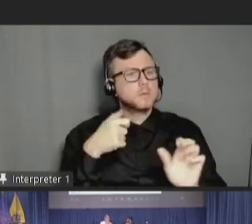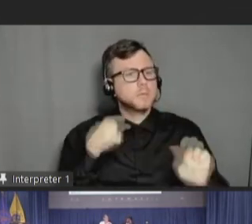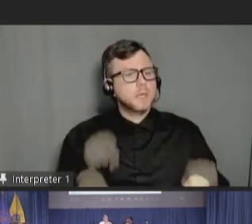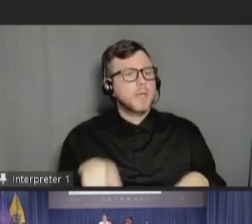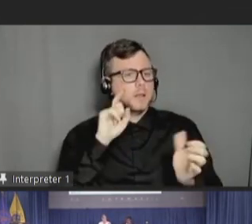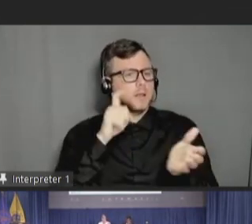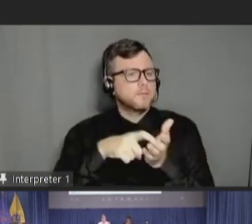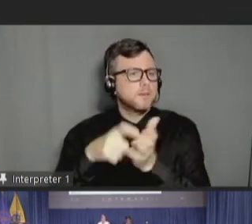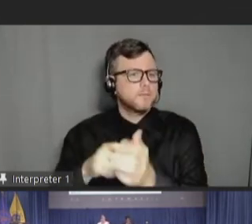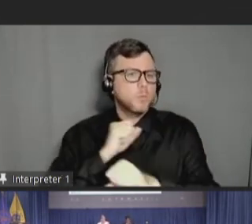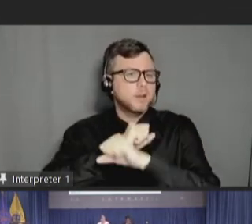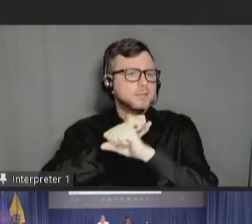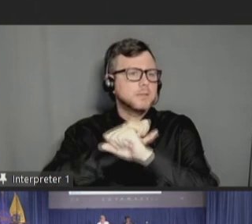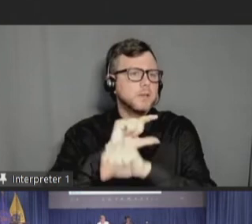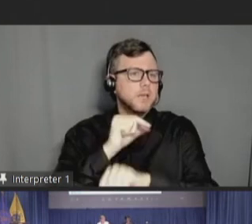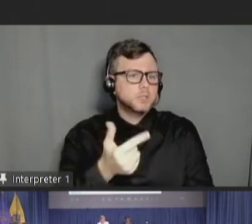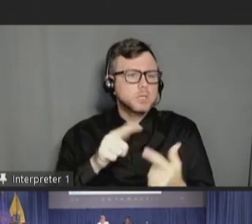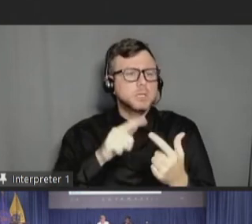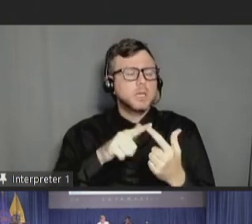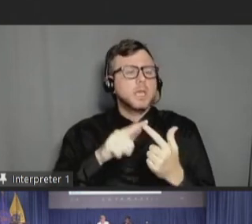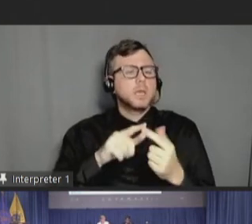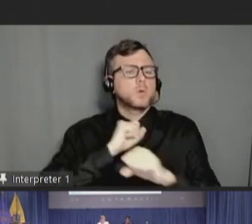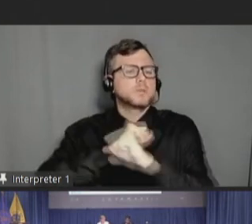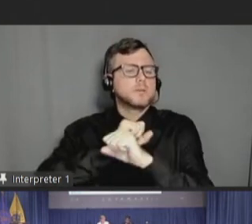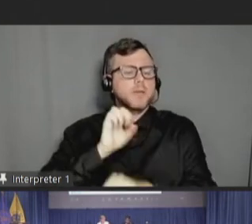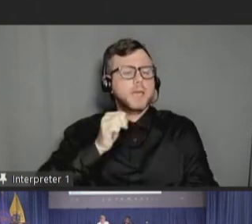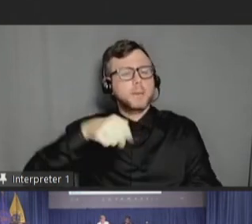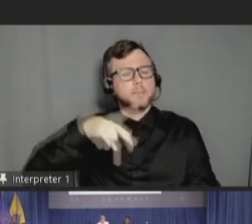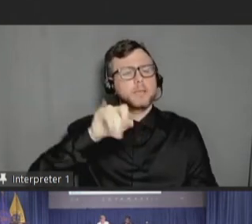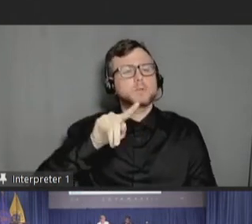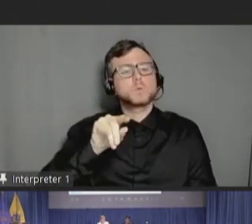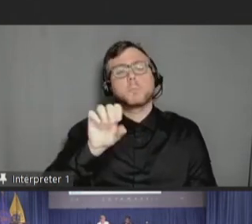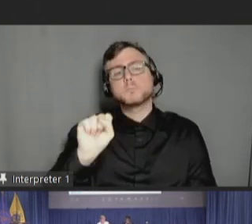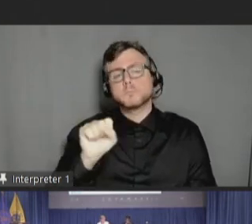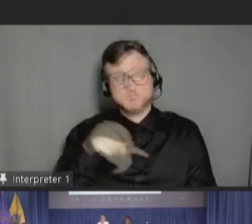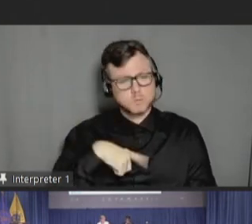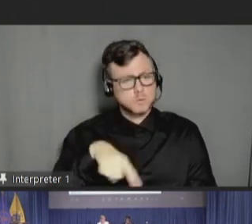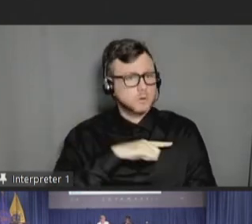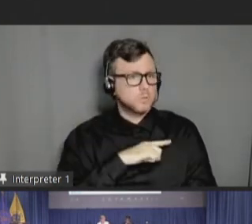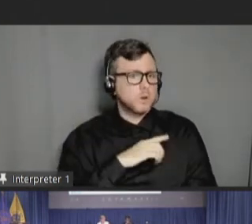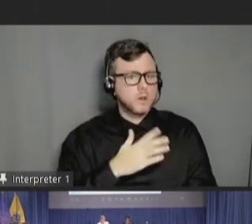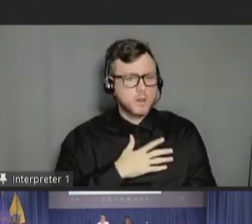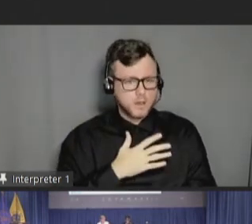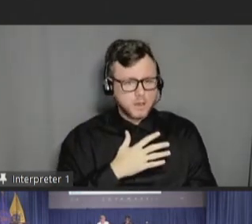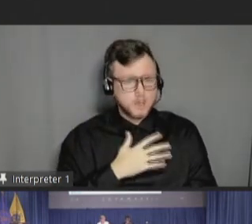antigens and protective epitopes. And that we are very lucky to have phenomenal investigators and